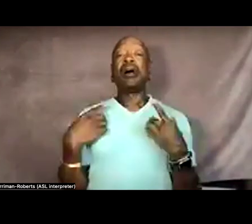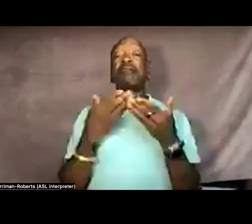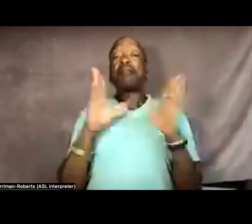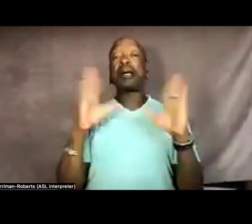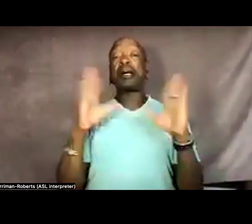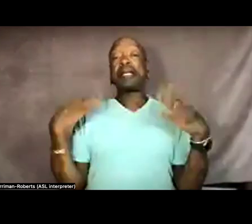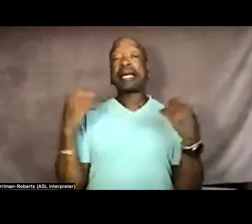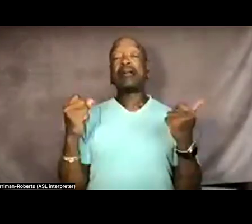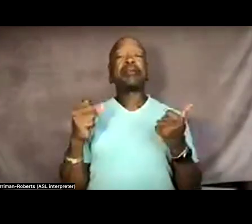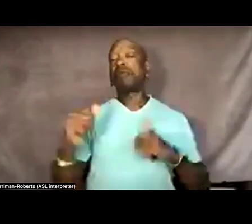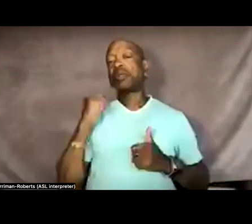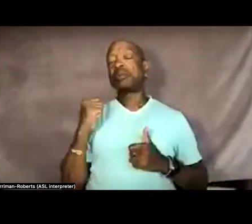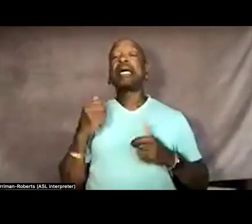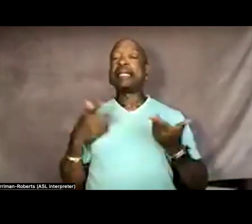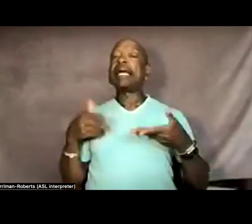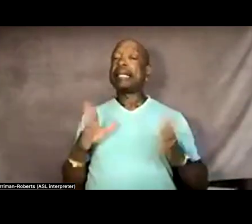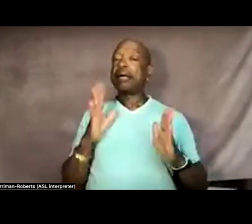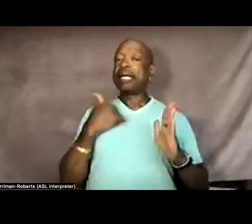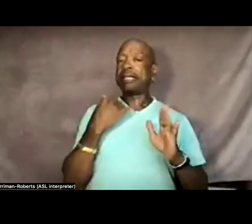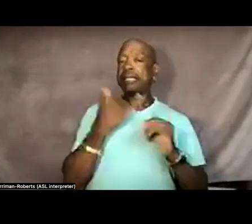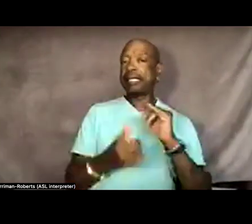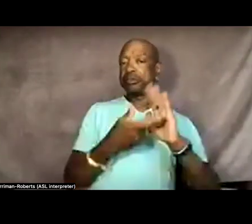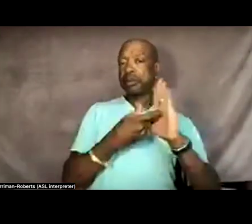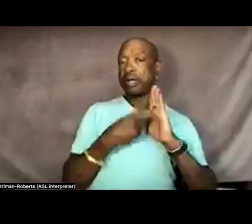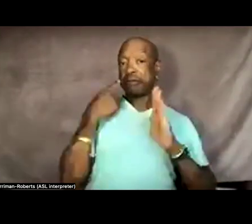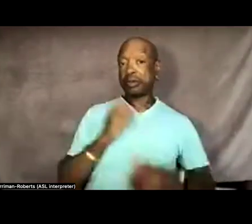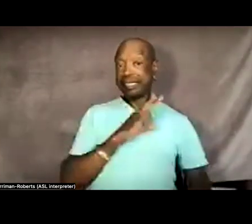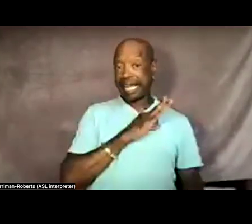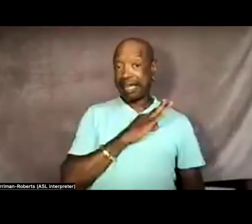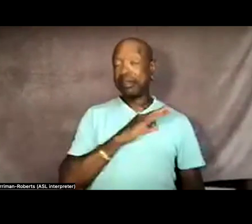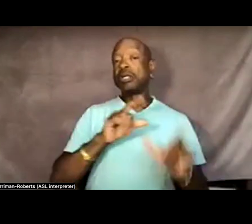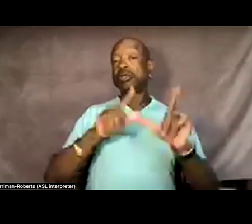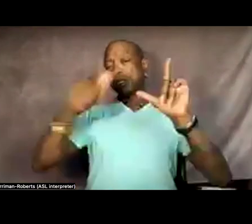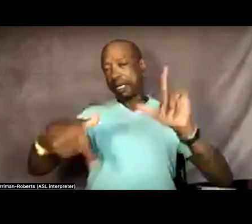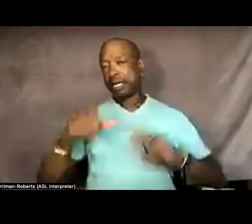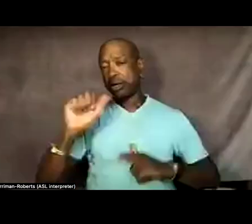healthcare masking requirement for staff to expire on April 30th it was a strong powerful showing of